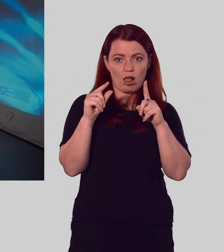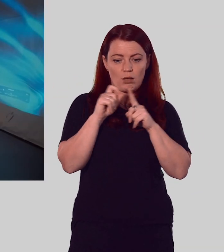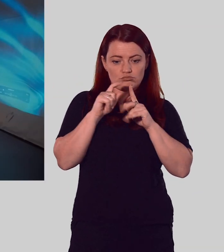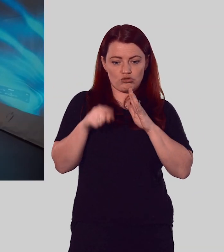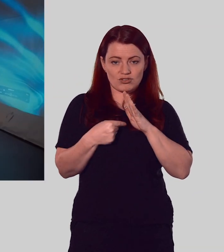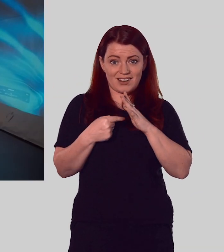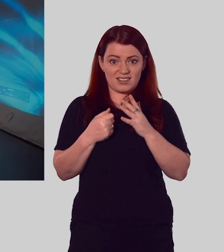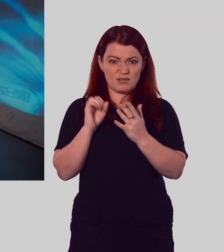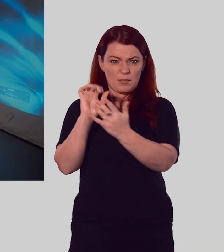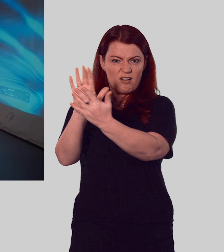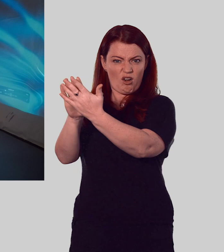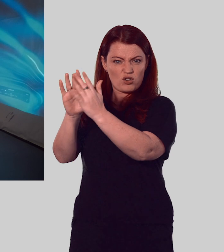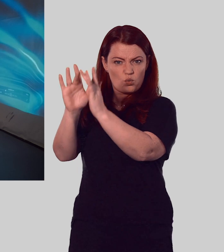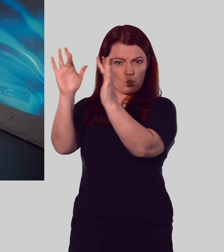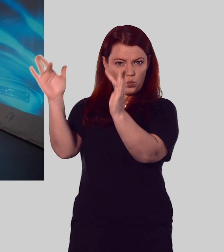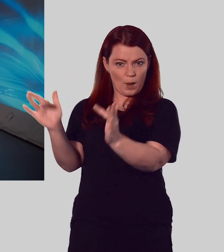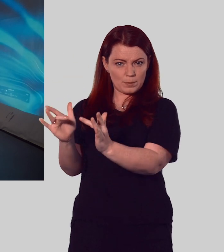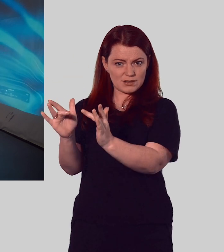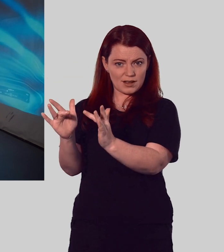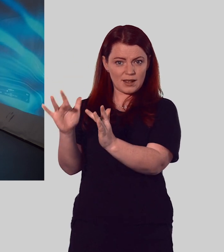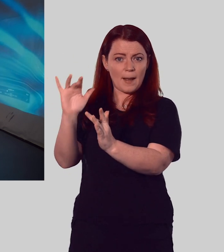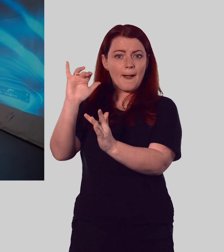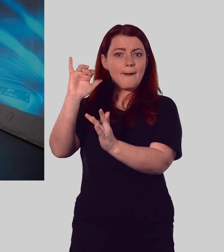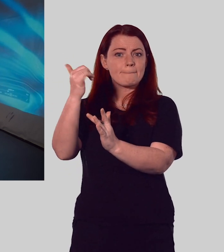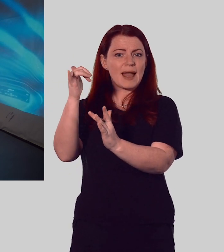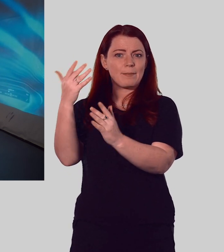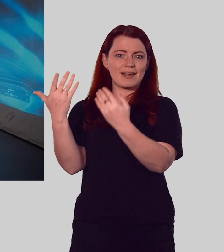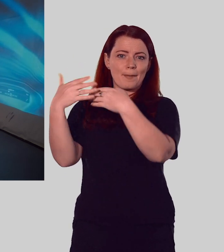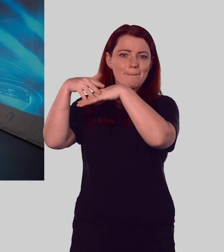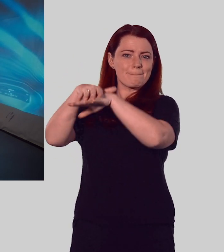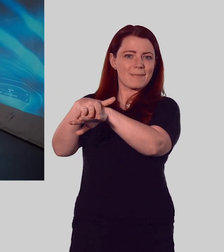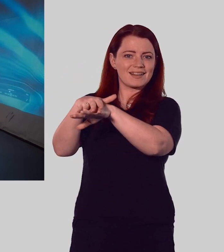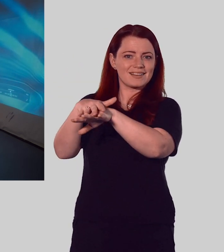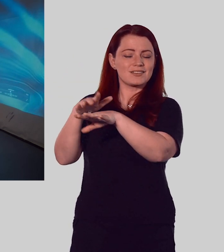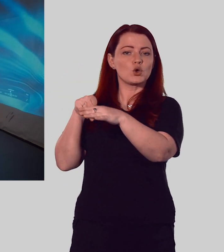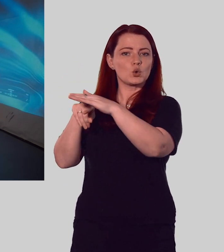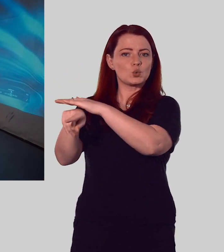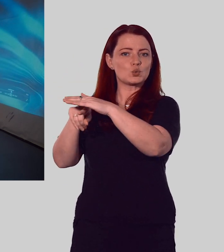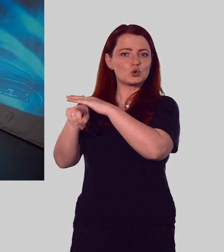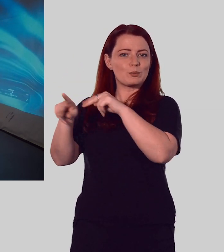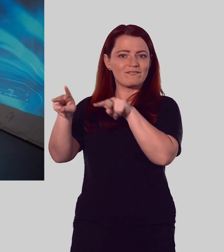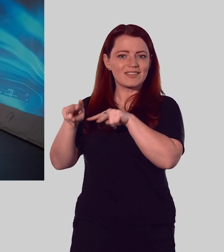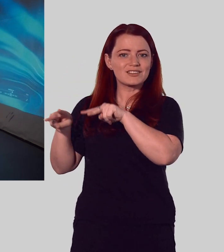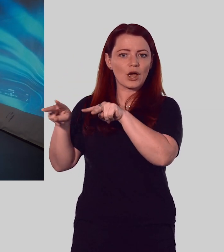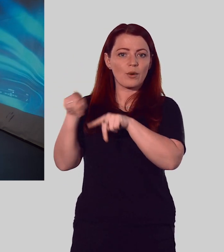website, perhaps with a YouTube video embedded there and the audience can access the piece at